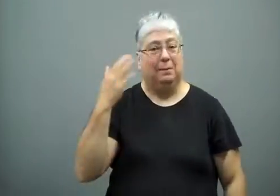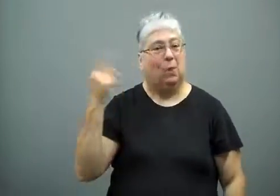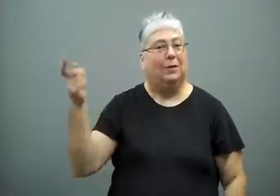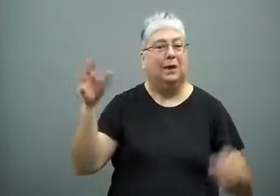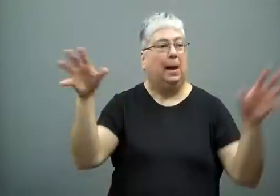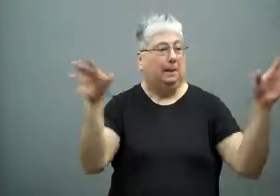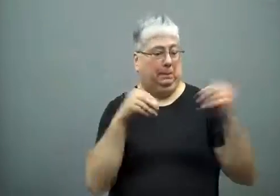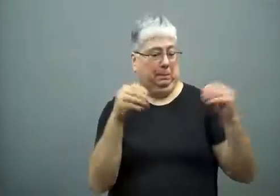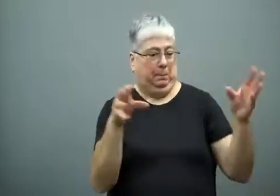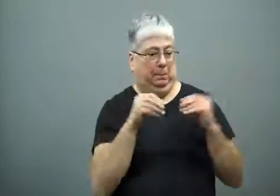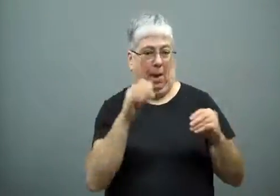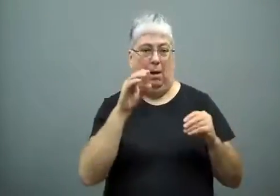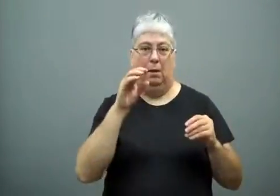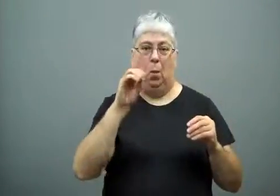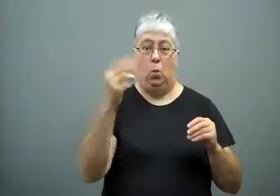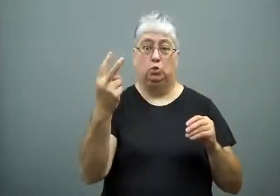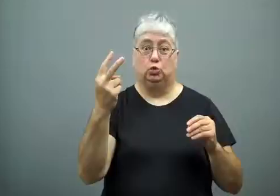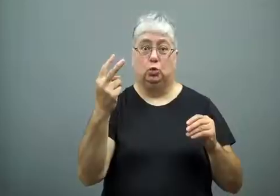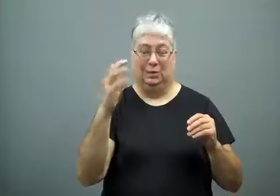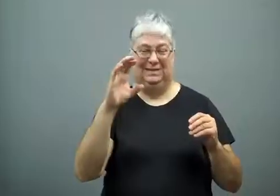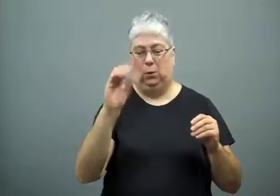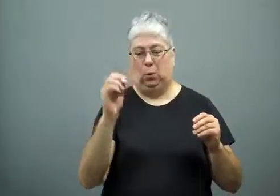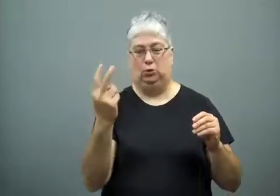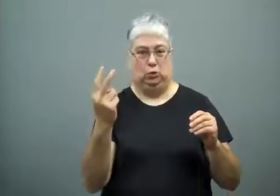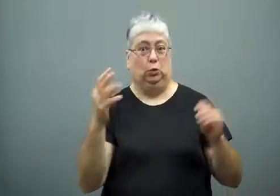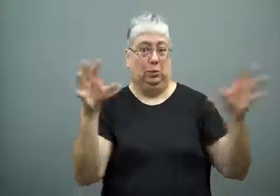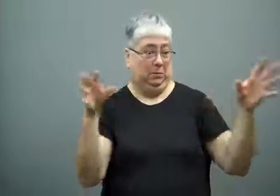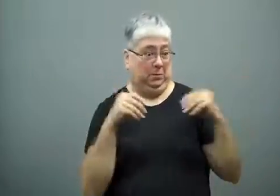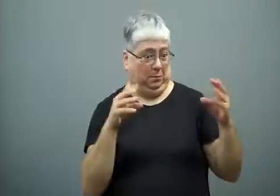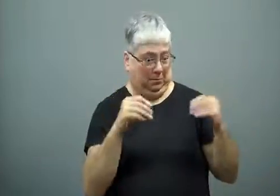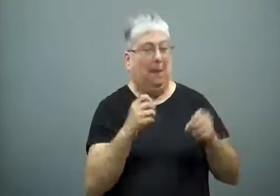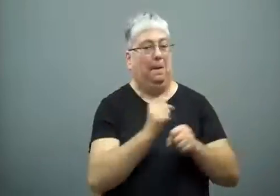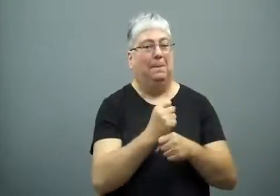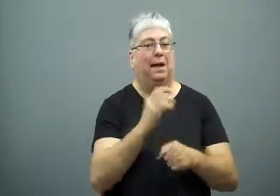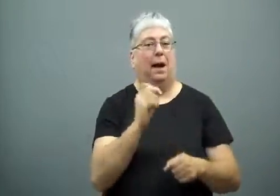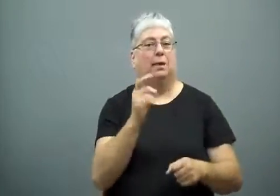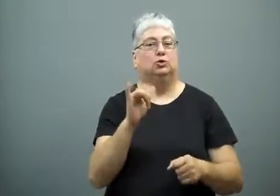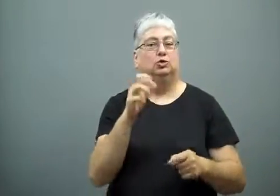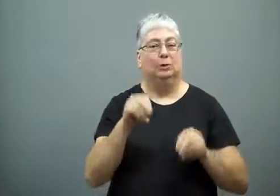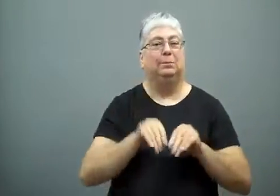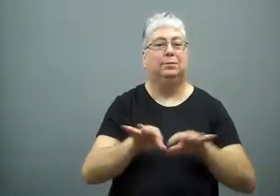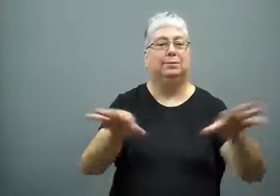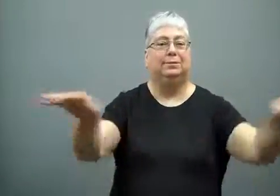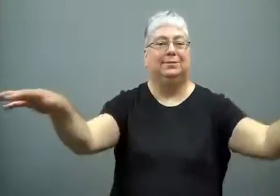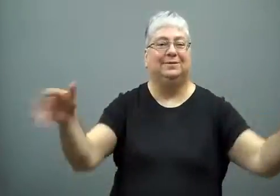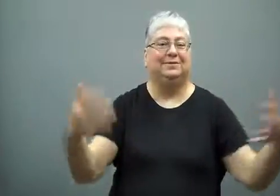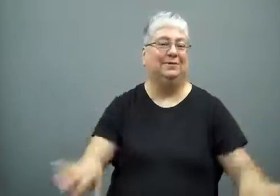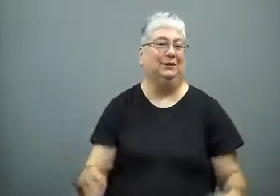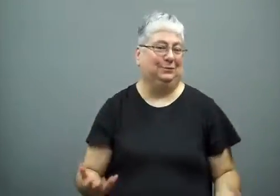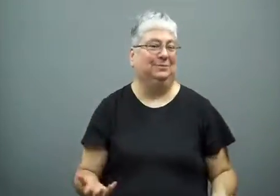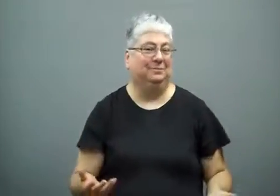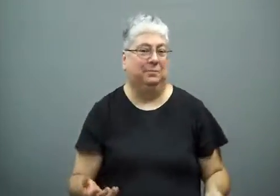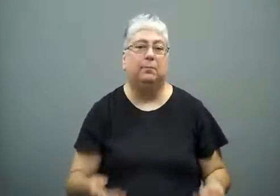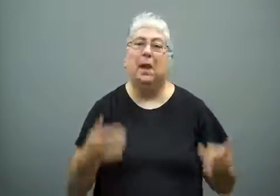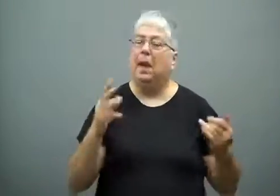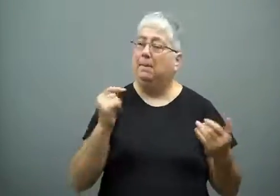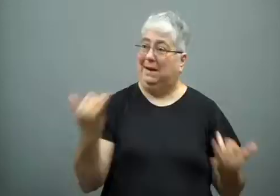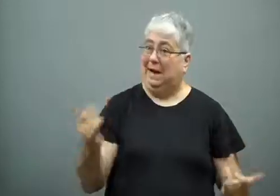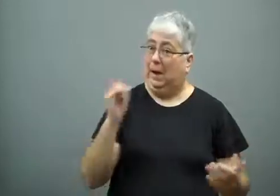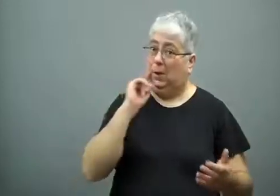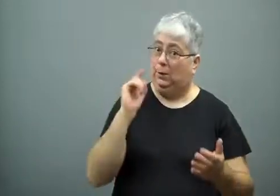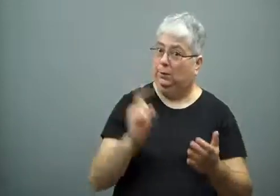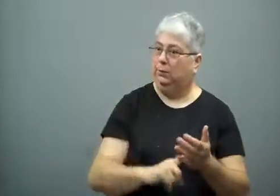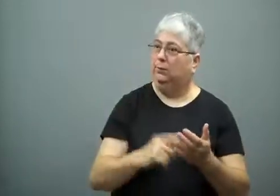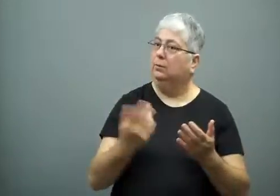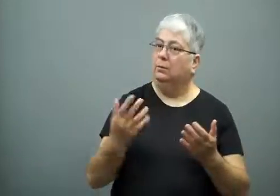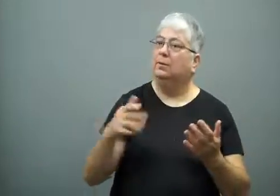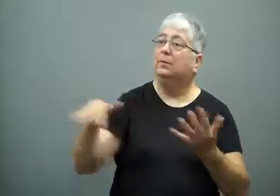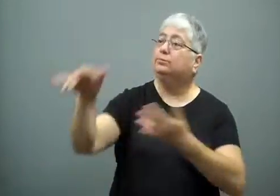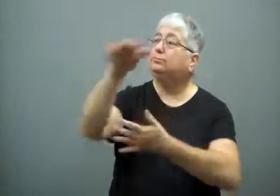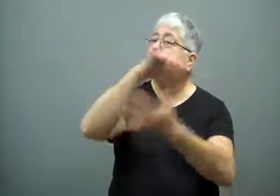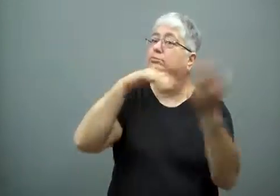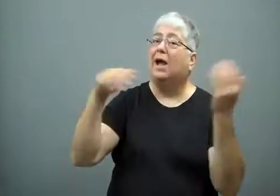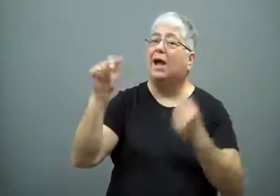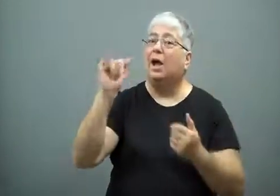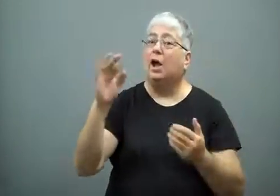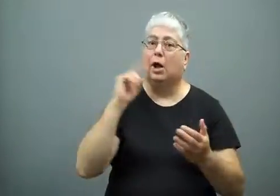It's because the plants are absorbing the CO2 and putting out oxygen.